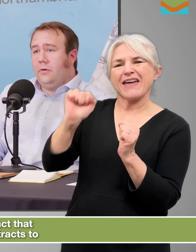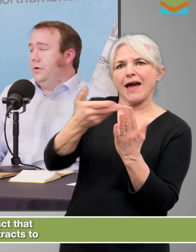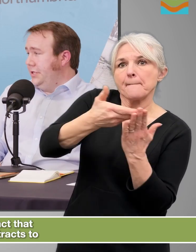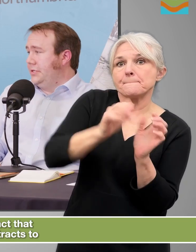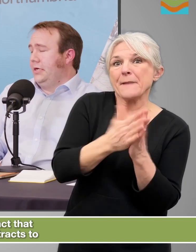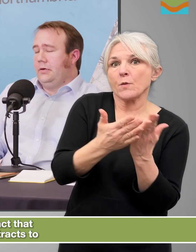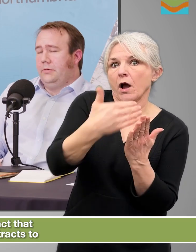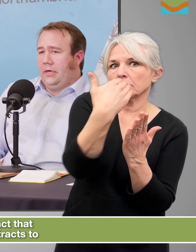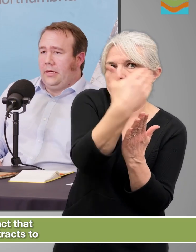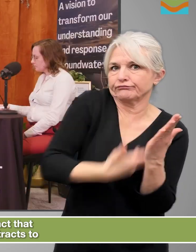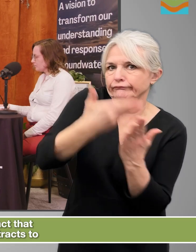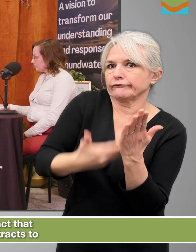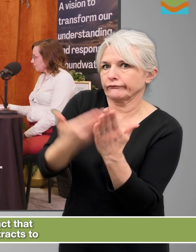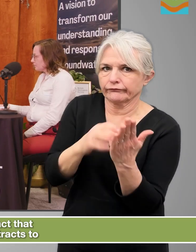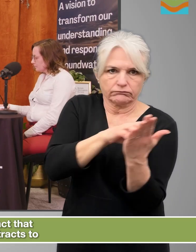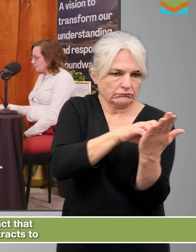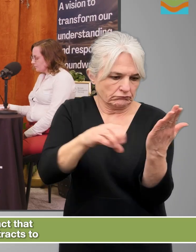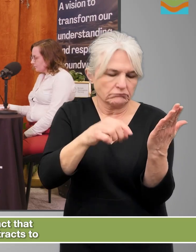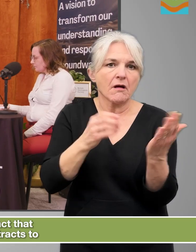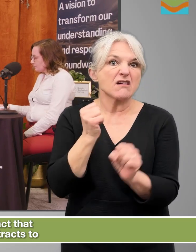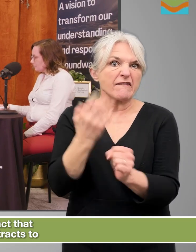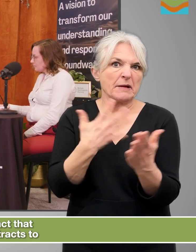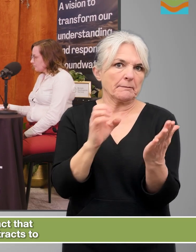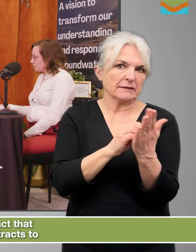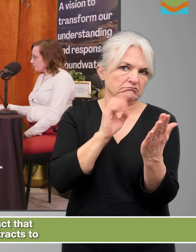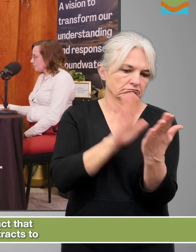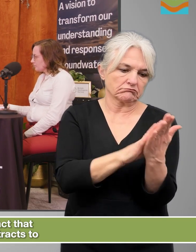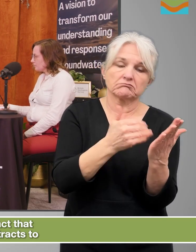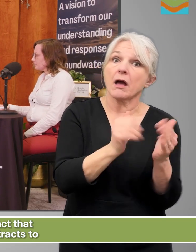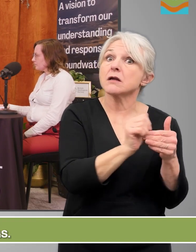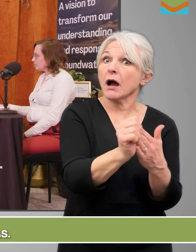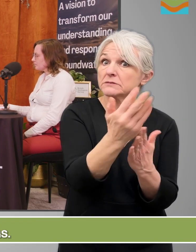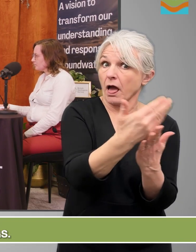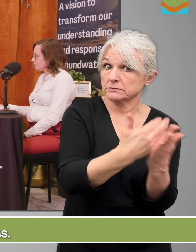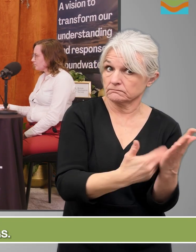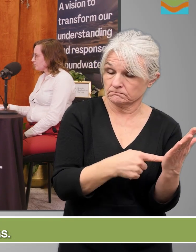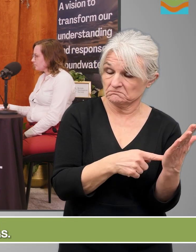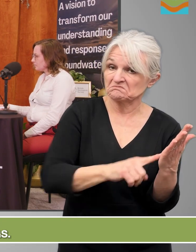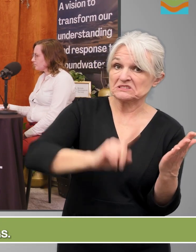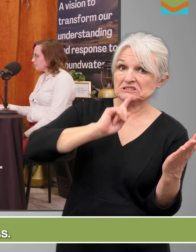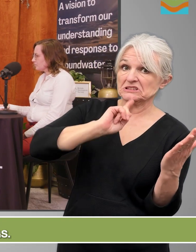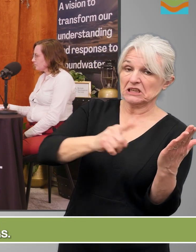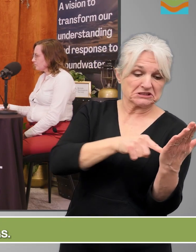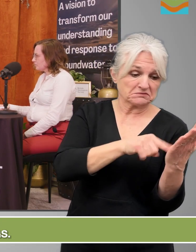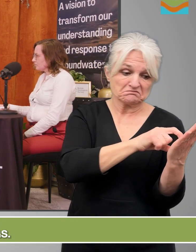which is the boilerplate contract that governs most government contracts to say that borehole data should be lodged with BGS.